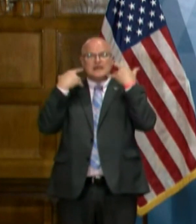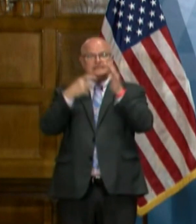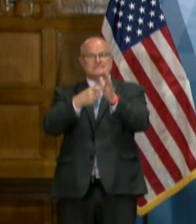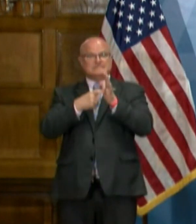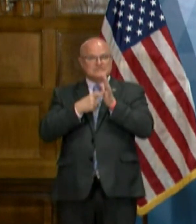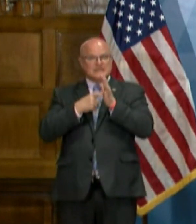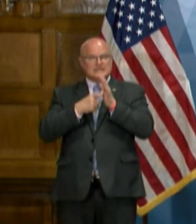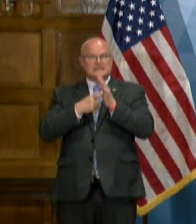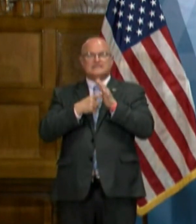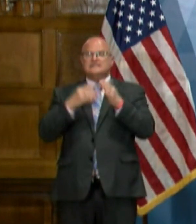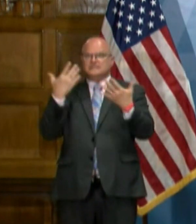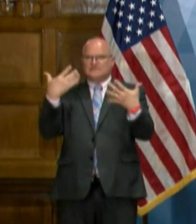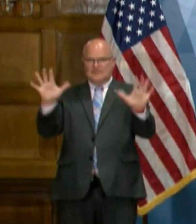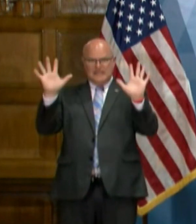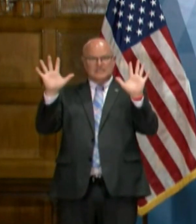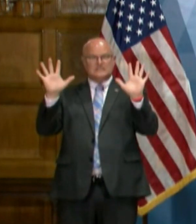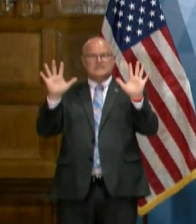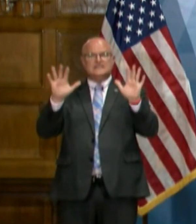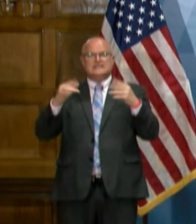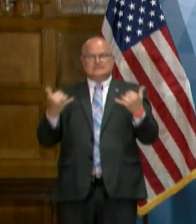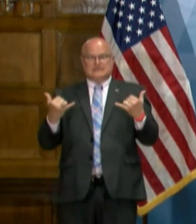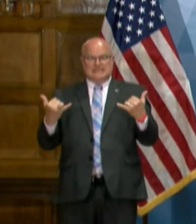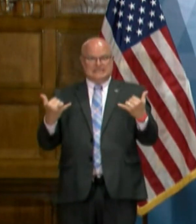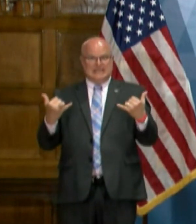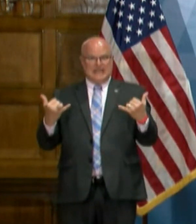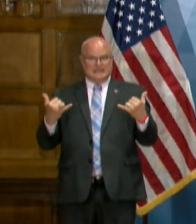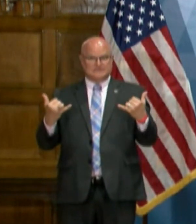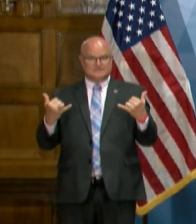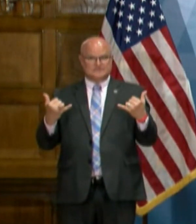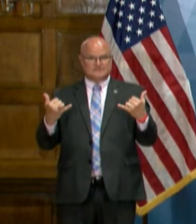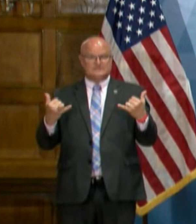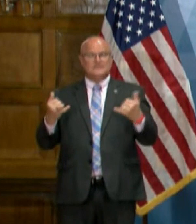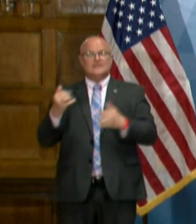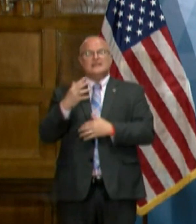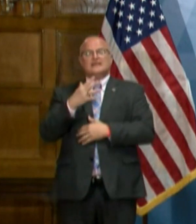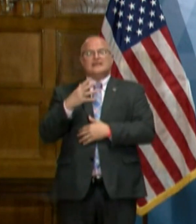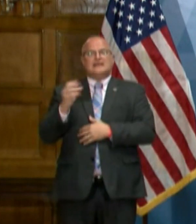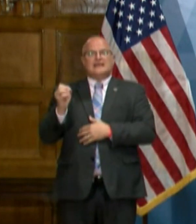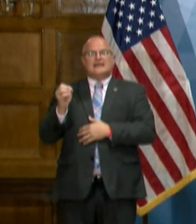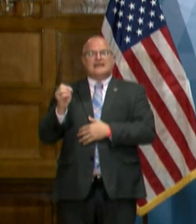AND FREEZE ON THAT 40 >> I'M ANNOUNCING >> AND FREEZE ON THAT 40 >> I'M ANNOUNCING >> TODAY AND FREEZE ON THAT 40 >> I'M ANNOUNCING >> TODAY THAT AND FREEZE ON THAT 40 >> I'M ANNOUNCING >> TODAY THAT THE AND FREEZE ON THAT 40 >> I'M ANNOUNCING >> TODAY THAT THE STATEWIDE I'M ANNOUNCING >> TODAY THAT THE STATEWIDE I'M ANNOUNCING >> TODAY THAT THE STATEWIDE MASK I'M ANNOUNCING >> TODAY THAT THE STATEWIDE MASK MANDATE I'M ANNOUNCING >> TODAY THAT THE STATEWIDE MASK MANDATE WILL I'M ANNOUNCING >> TODAY THAT THE STATEWIDE MASK MANDATE WILL BE I'M ANNOUNCING >> TODAY THAT THE STATEWIDE MASK MANDATE WILL BE LIFTED